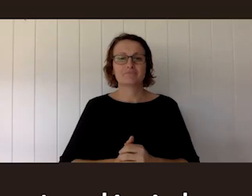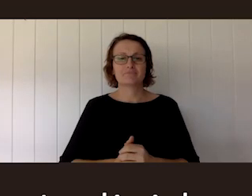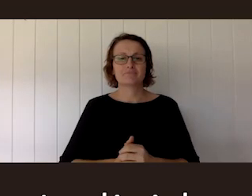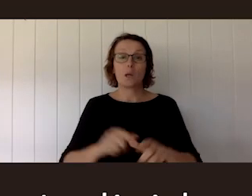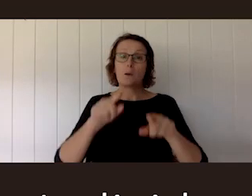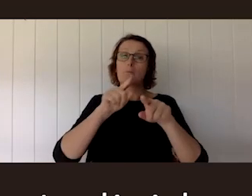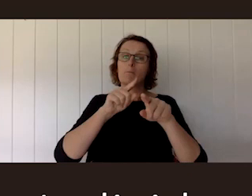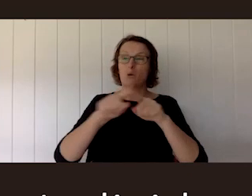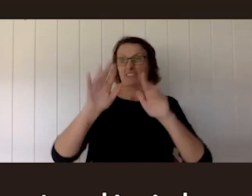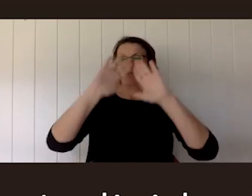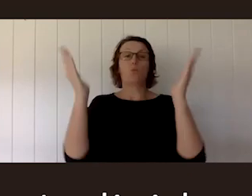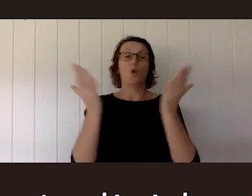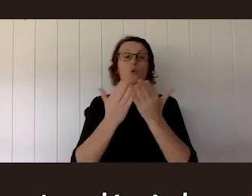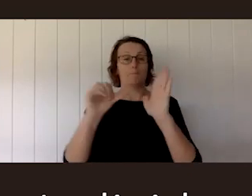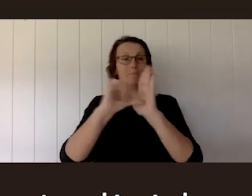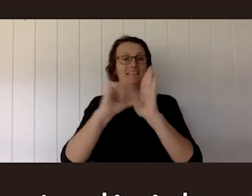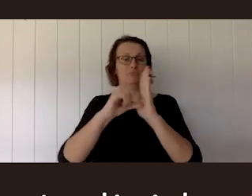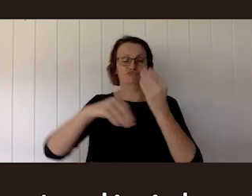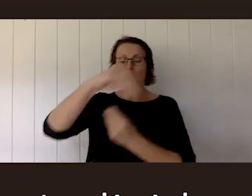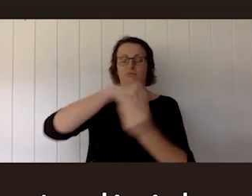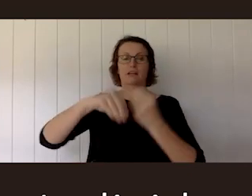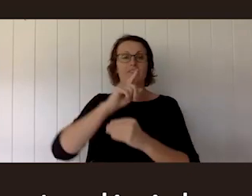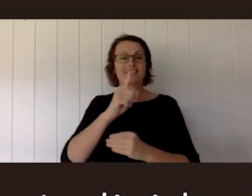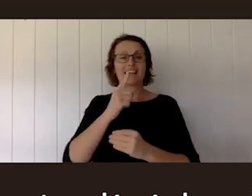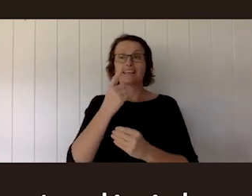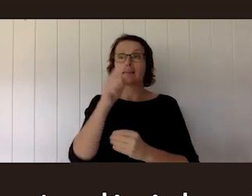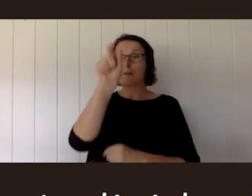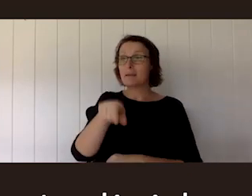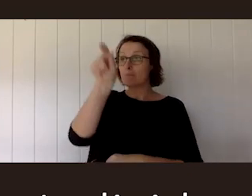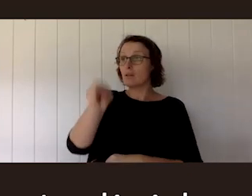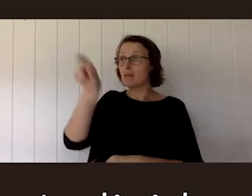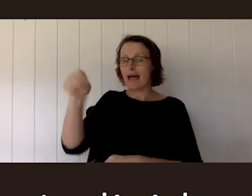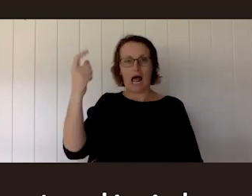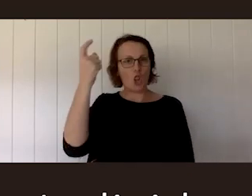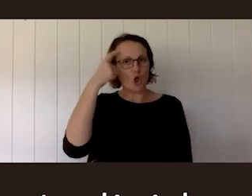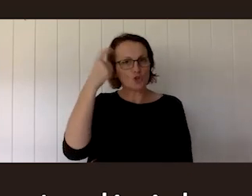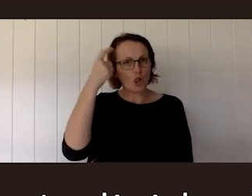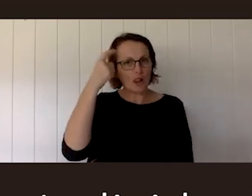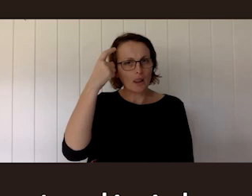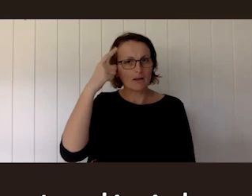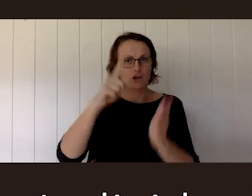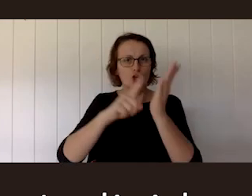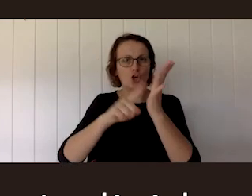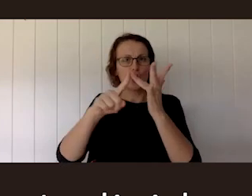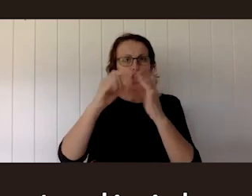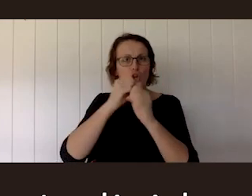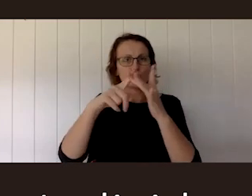world economics is that individuals are logical. We're logical, rational, we make prudent, logical decisions to maximise our utility.